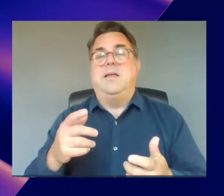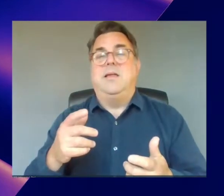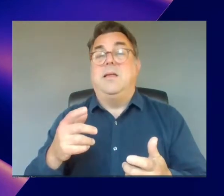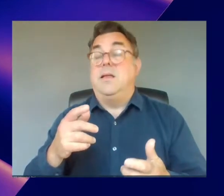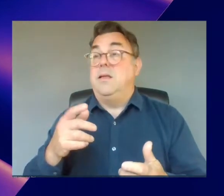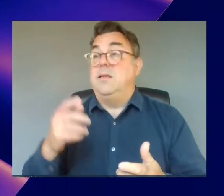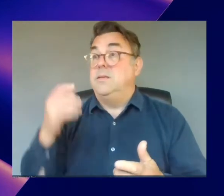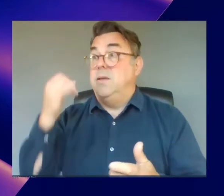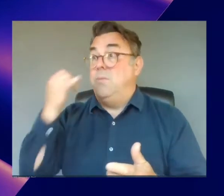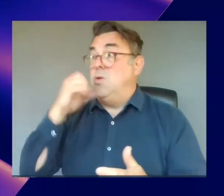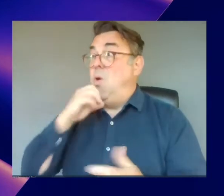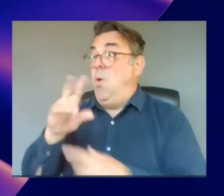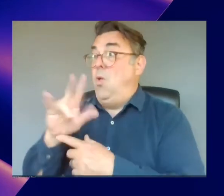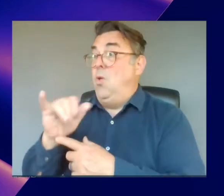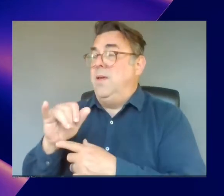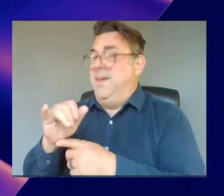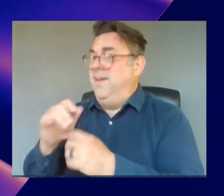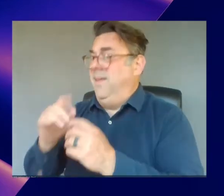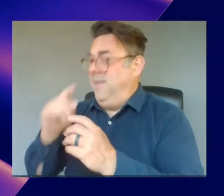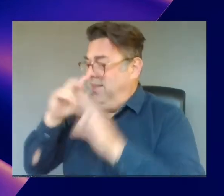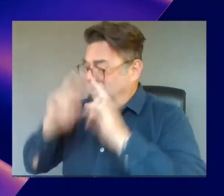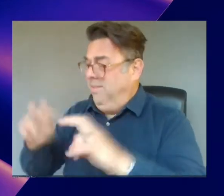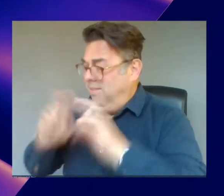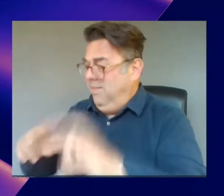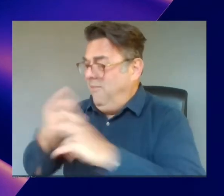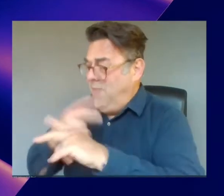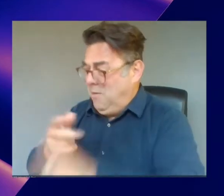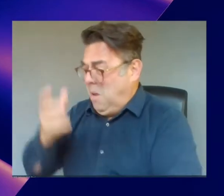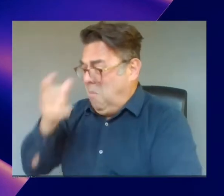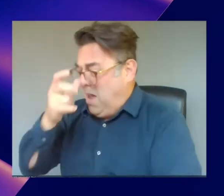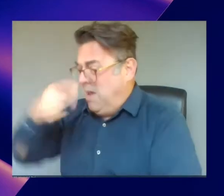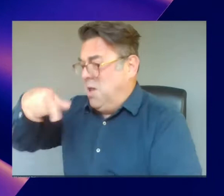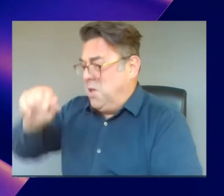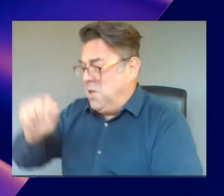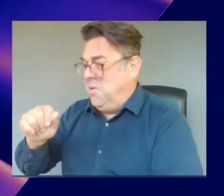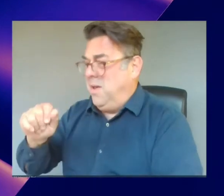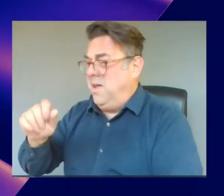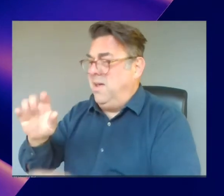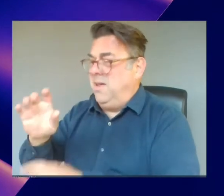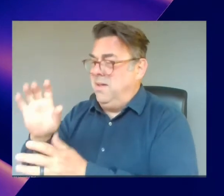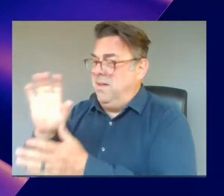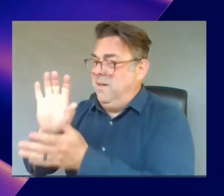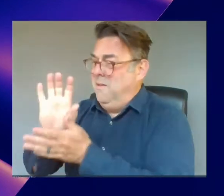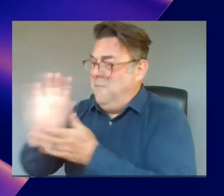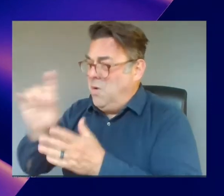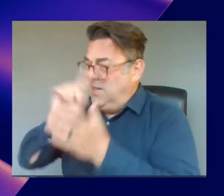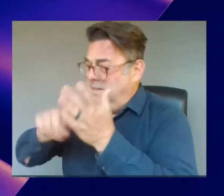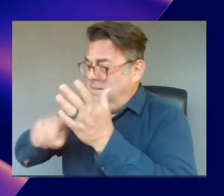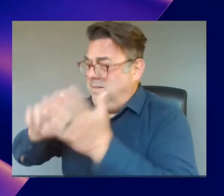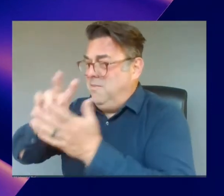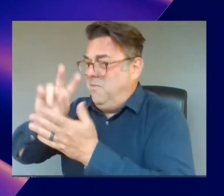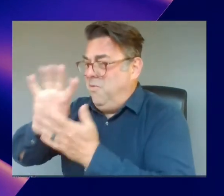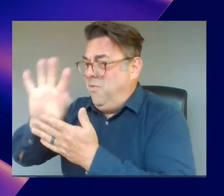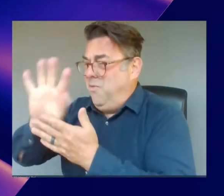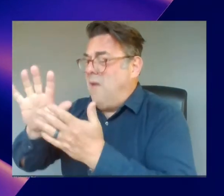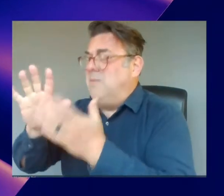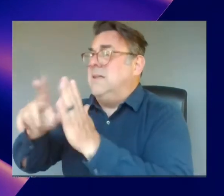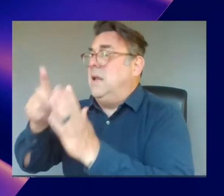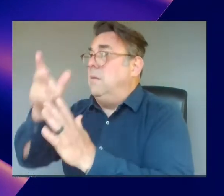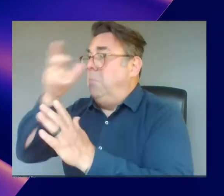I'm gonna find what the fix is. I'm gonna get it through QA. I'm gonna push it through our pipelines. Couple hours later, you got the bug fixed. With Feature Flags,